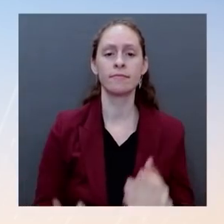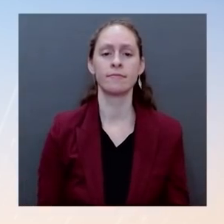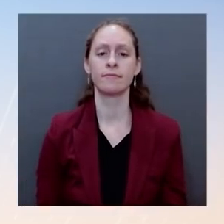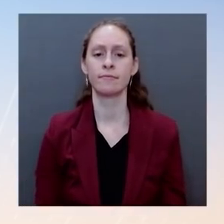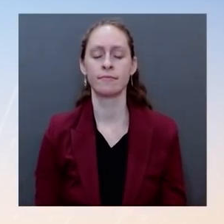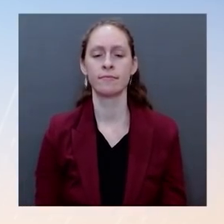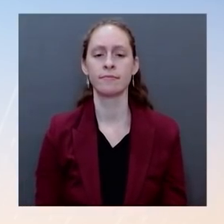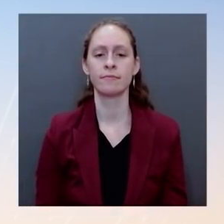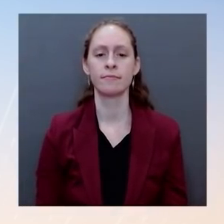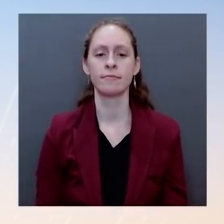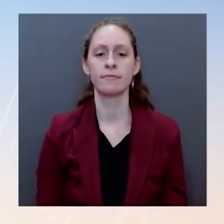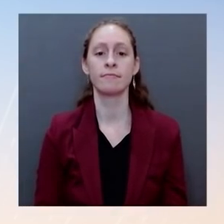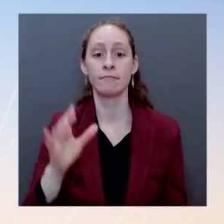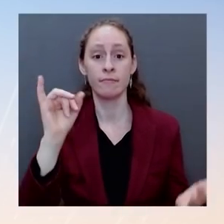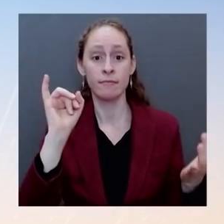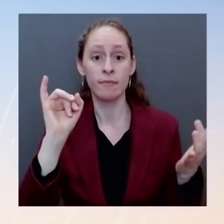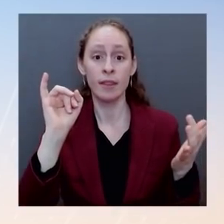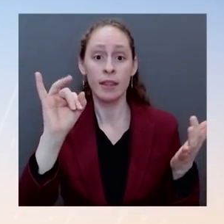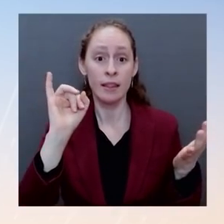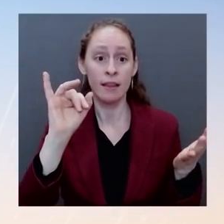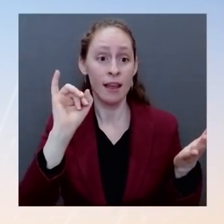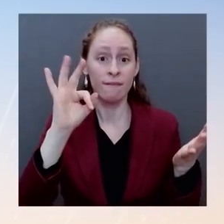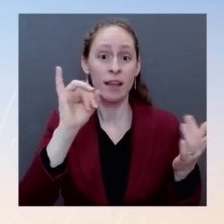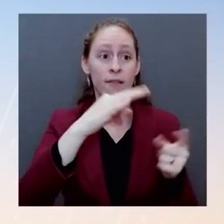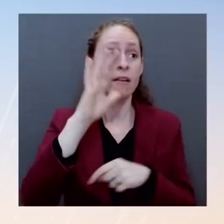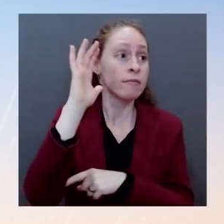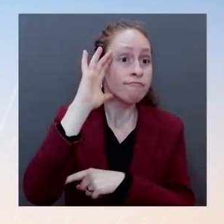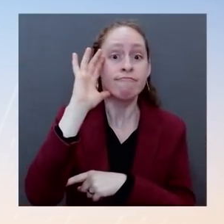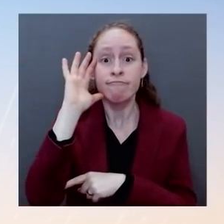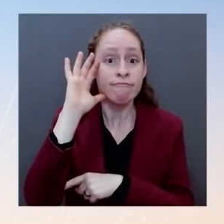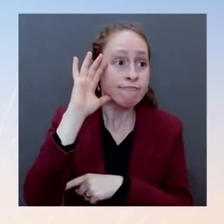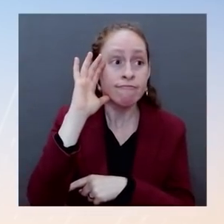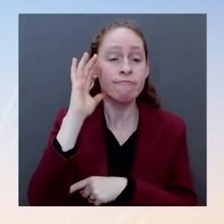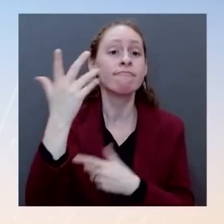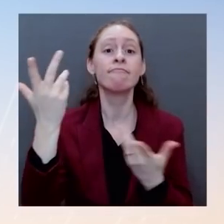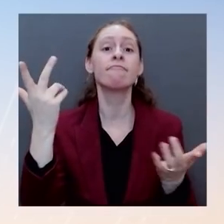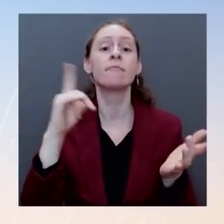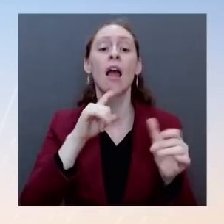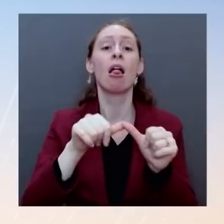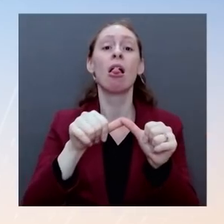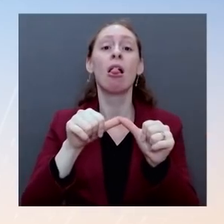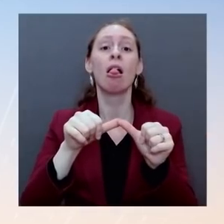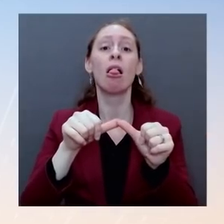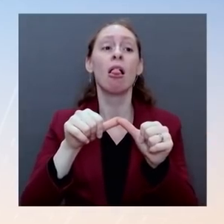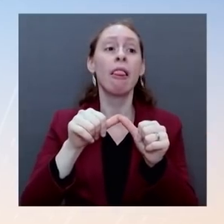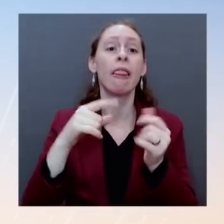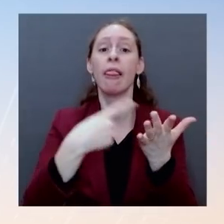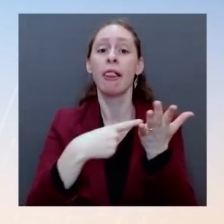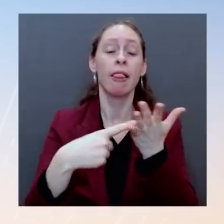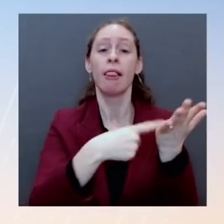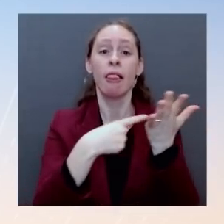is that it is time to fight, that protecting people's fundamental rights -- this is a defining moment